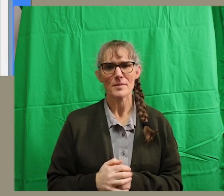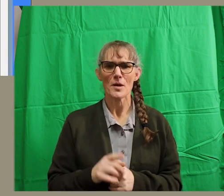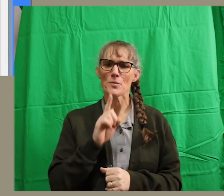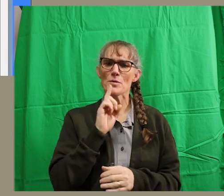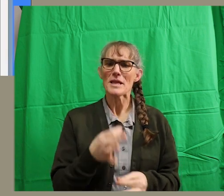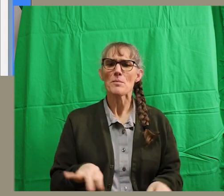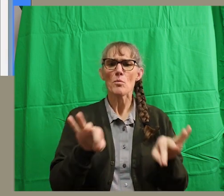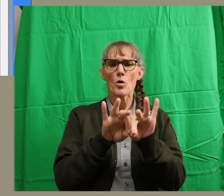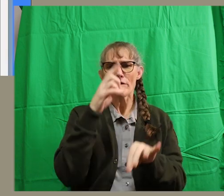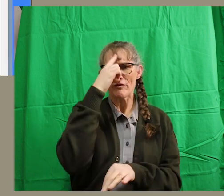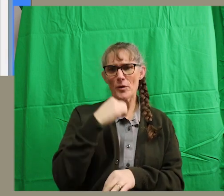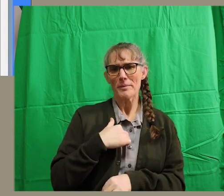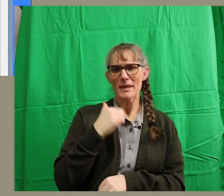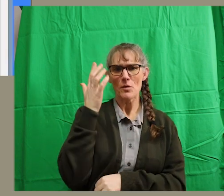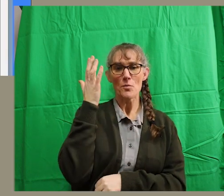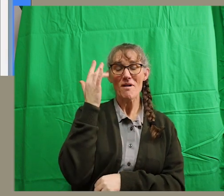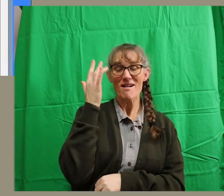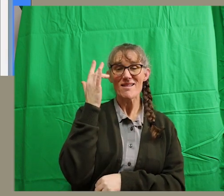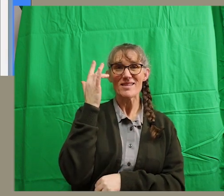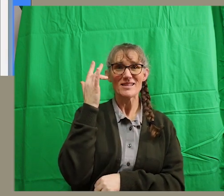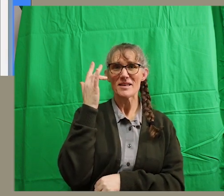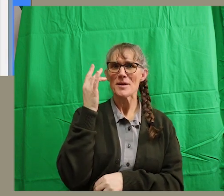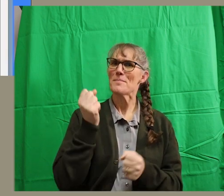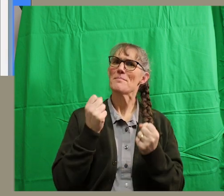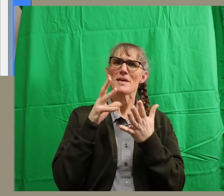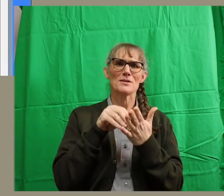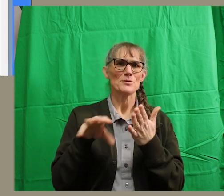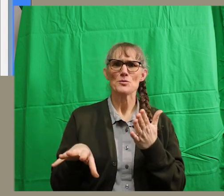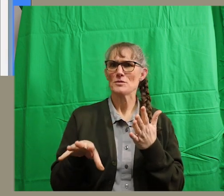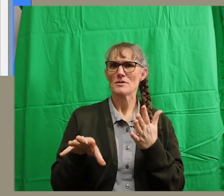And this is really important to me because um various students